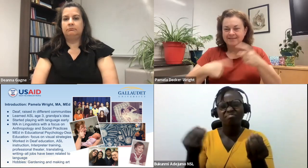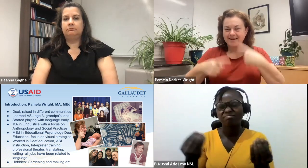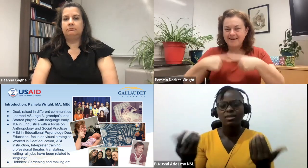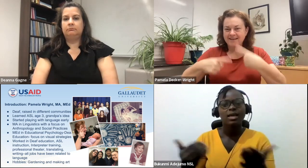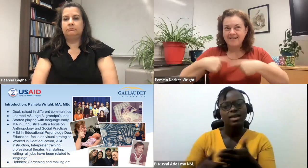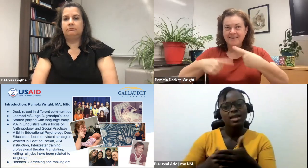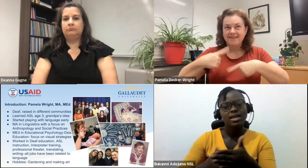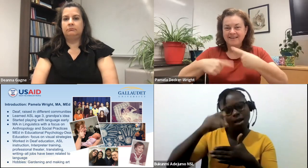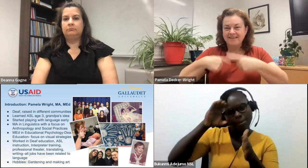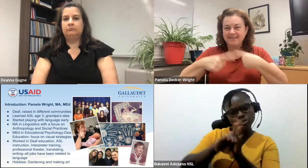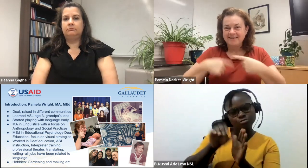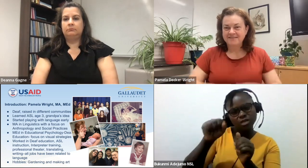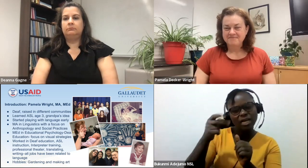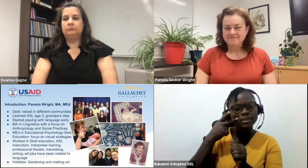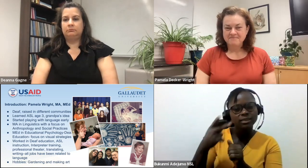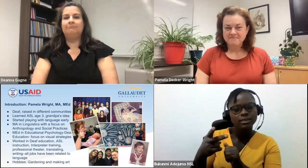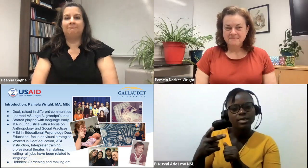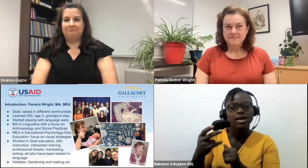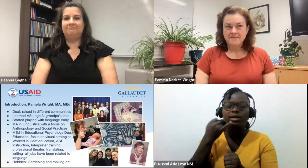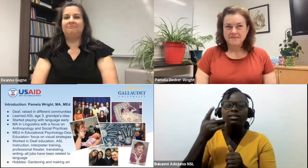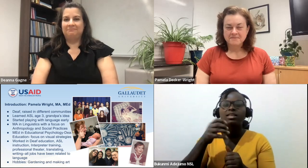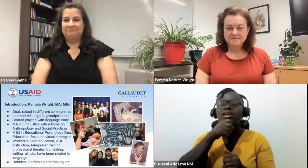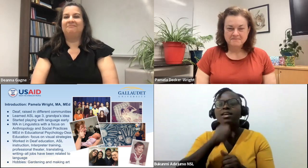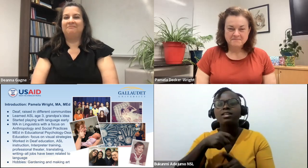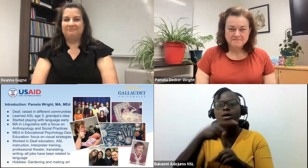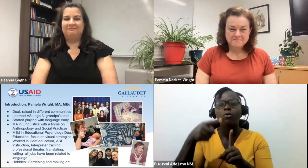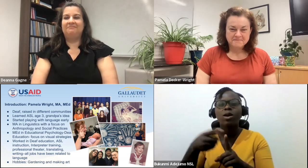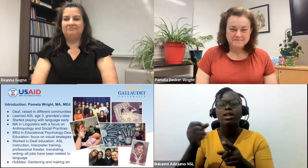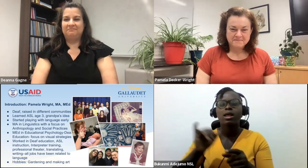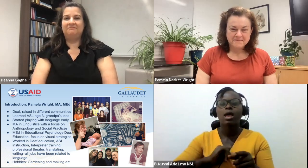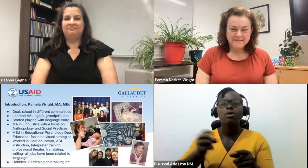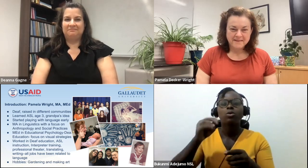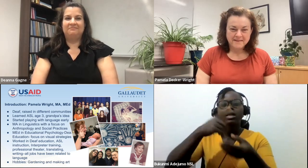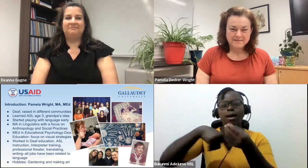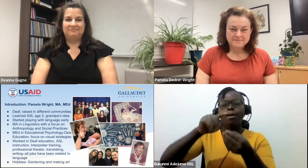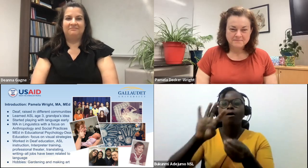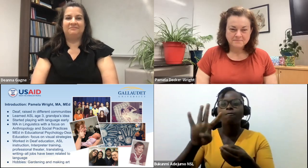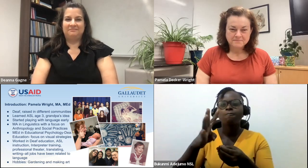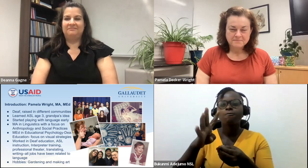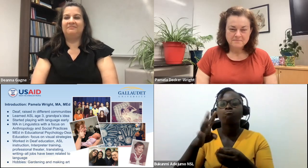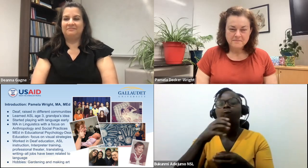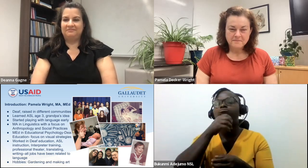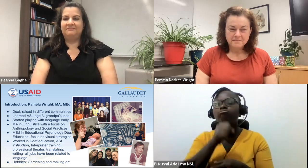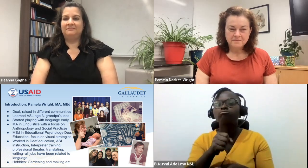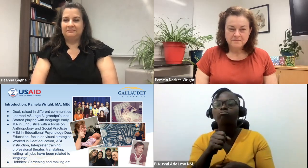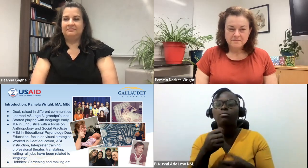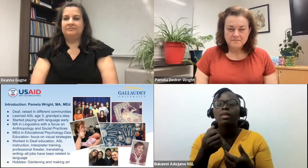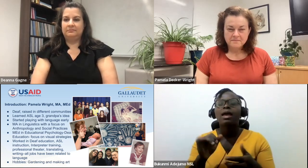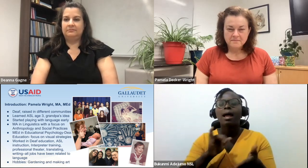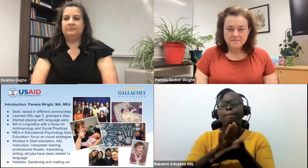and I began to play with some of the sign language that I was introduced to, and you can see with my hands above my head, making a sign for